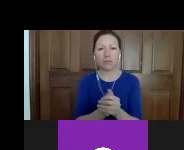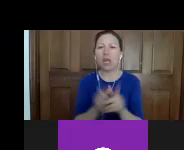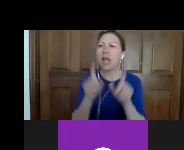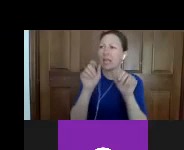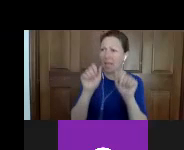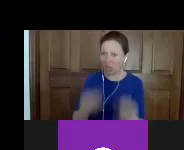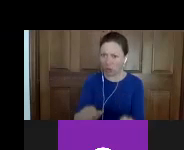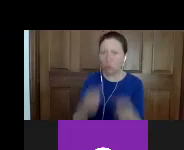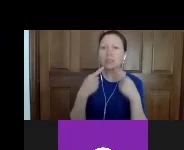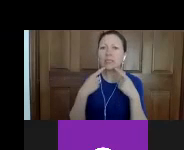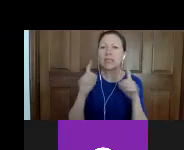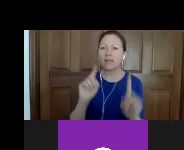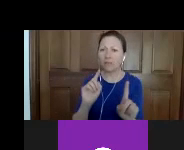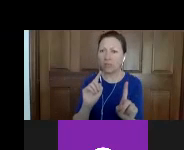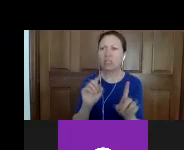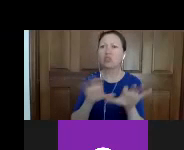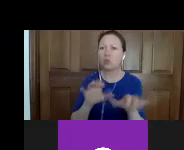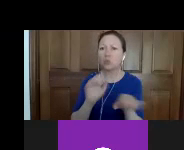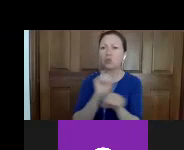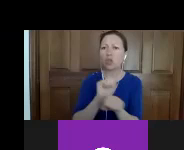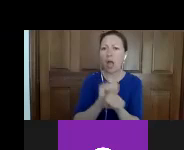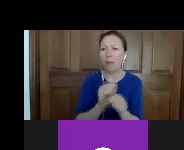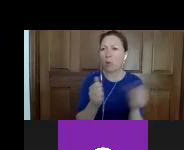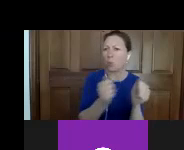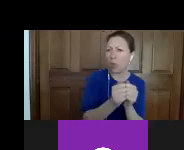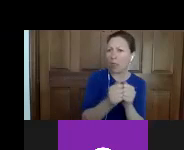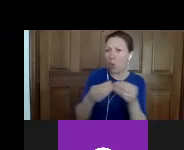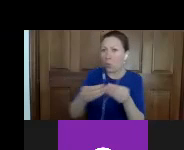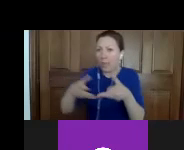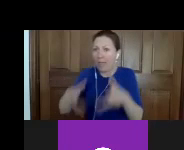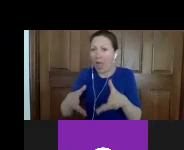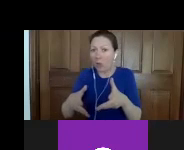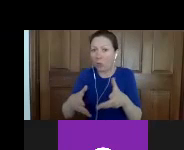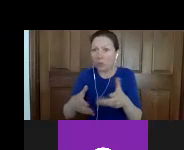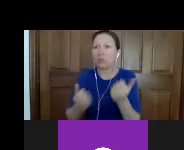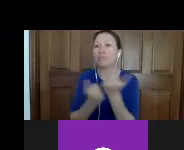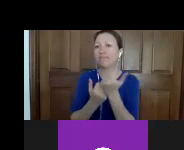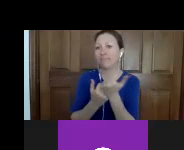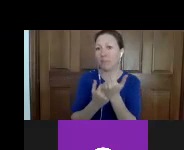And this can get complicated. So, for example, if you have a if you are in a chair